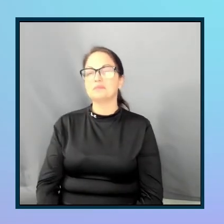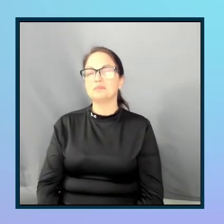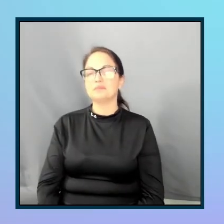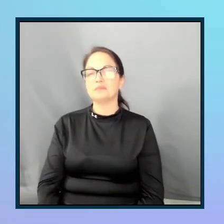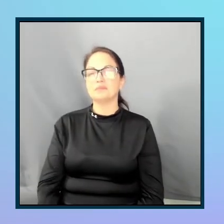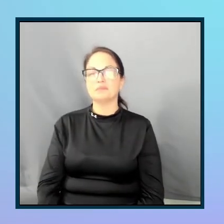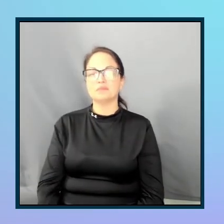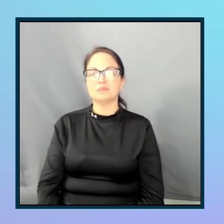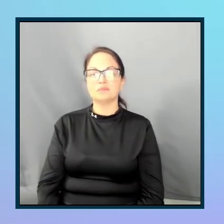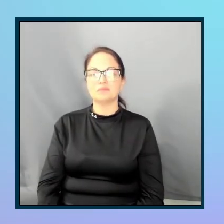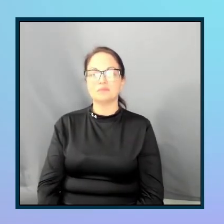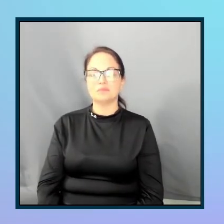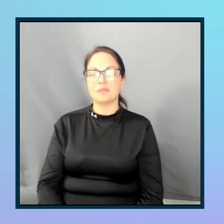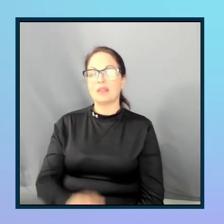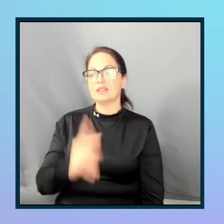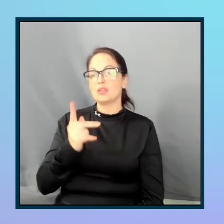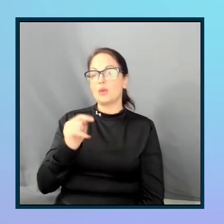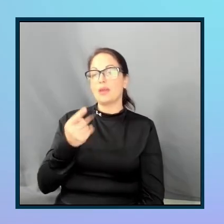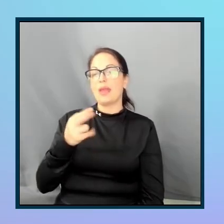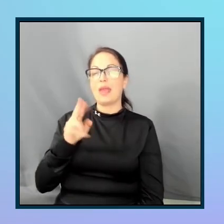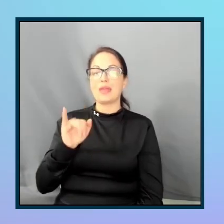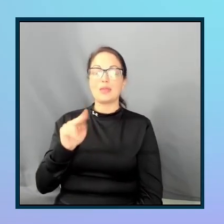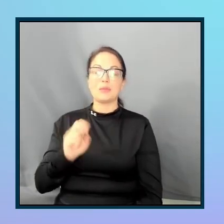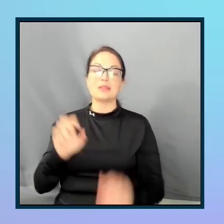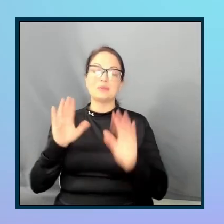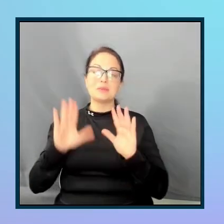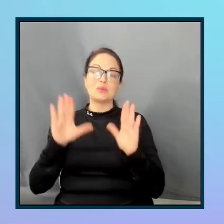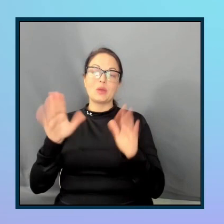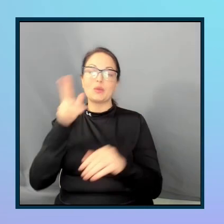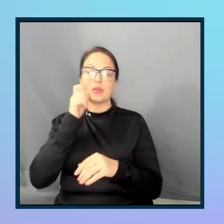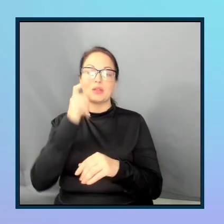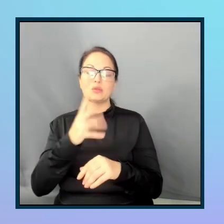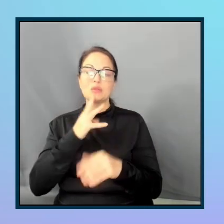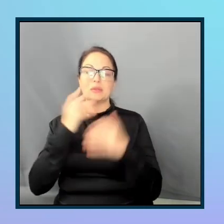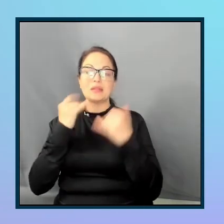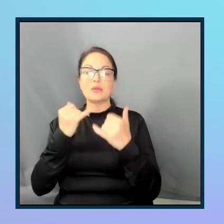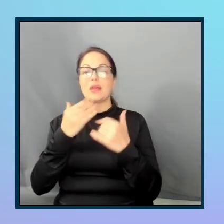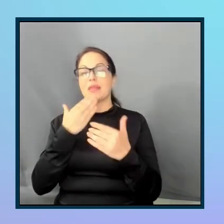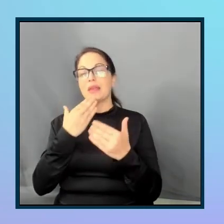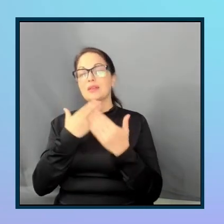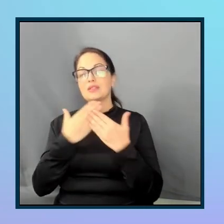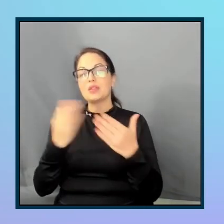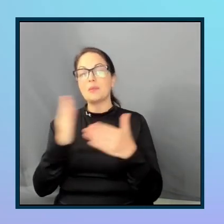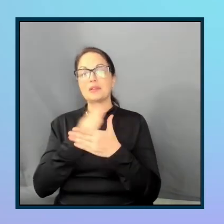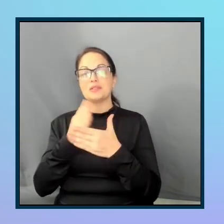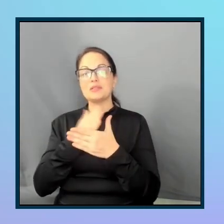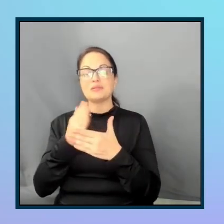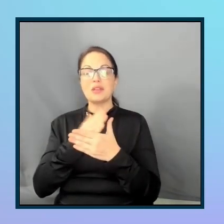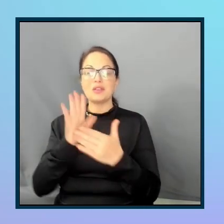Katherine, it has been such a pleasure to hear you speak today. Thank you so much for sharing. You really are an inspiration.